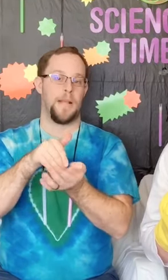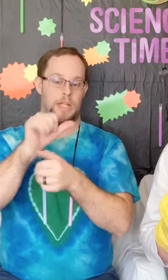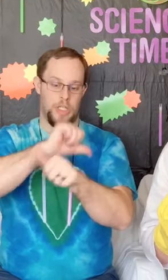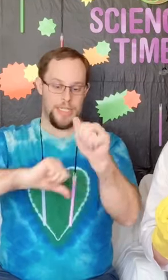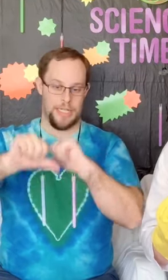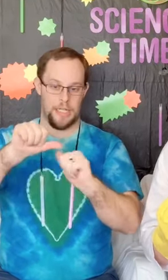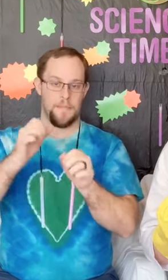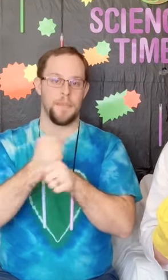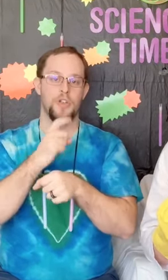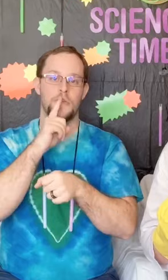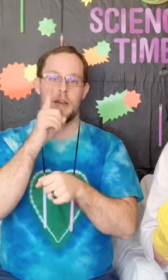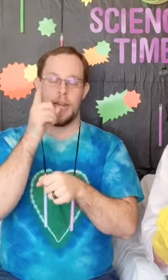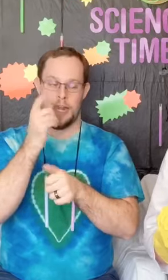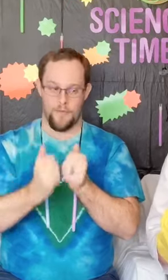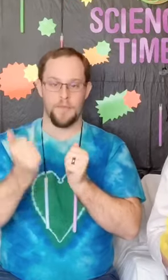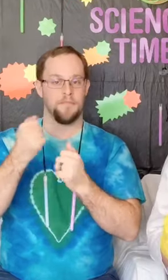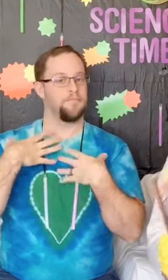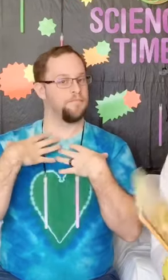getting better and everybody's getting healthy.